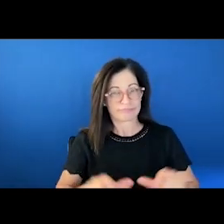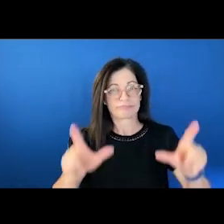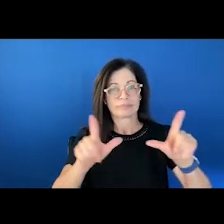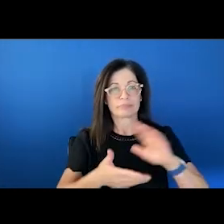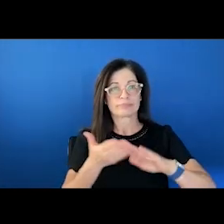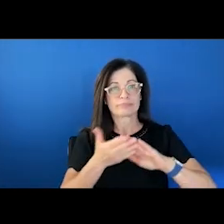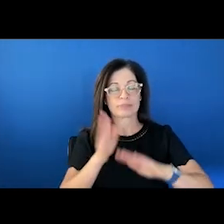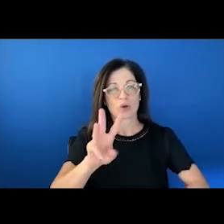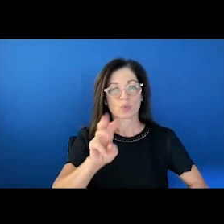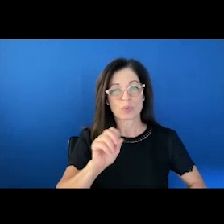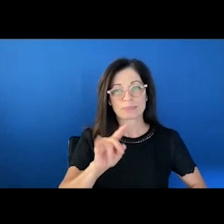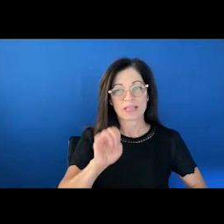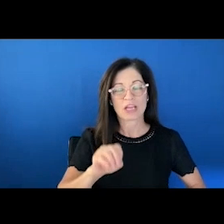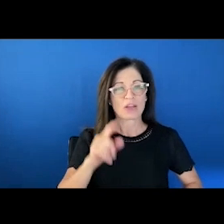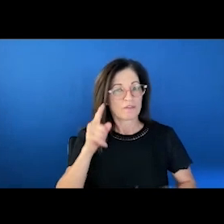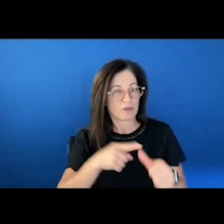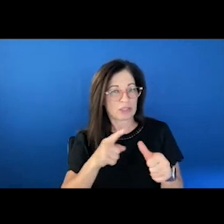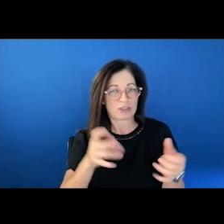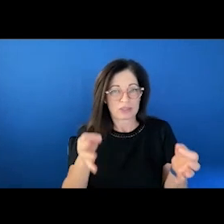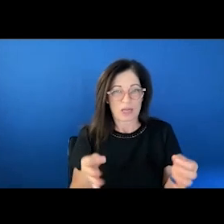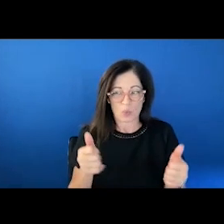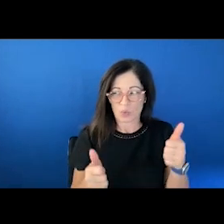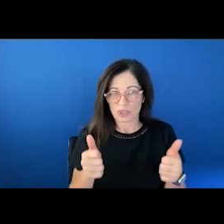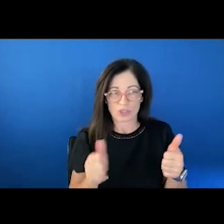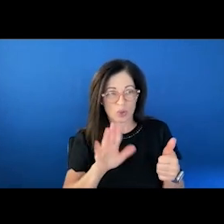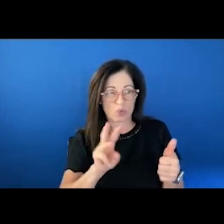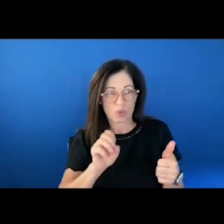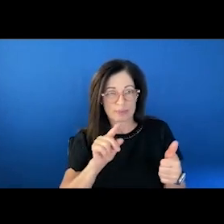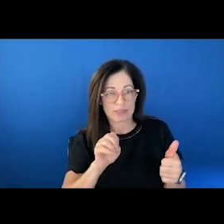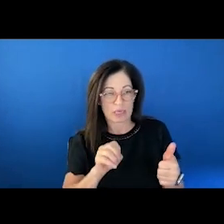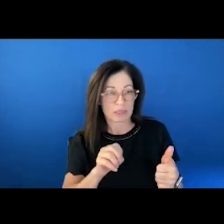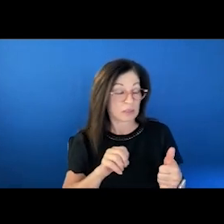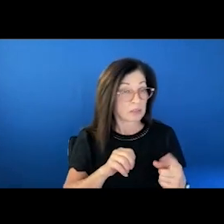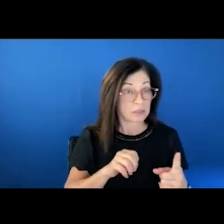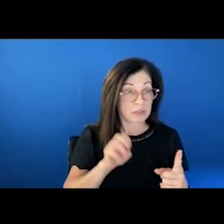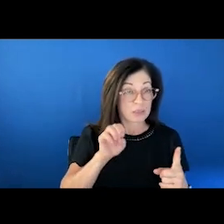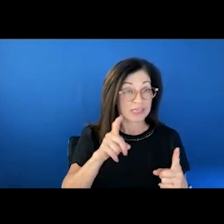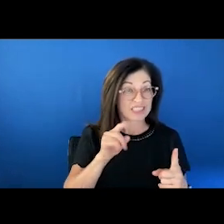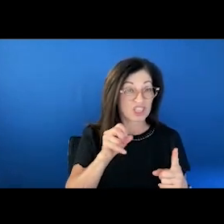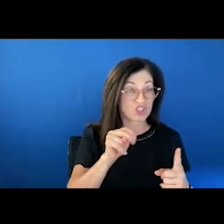To get your website up and running, you must first identify which camp you fall into: